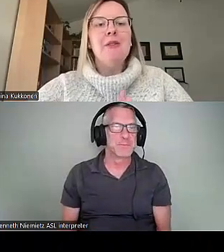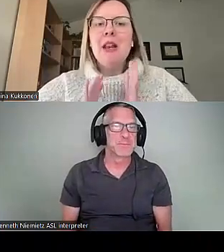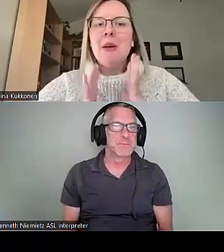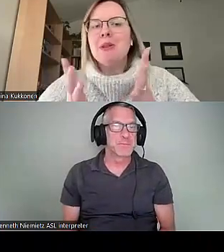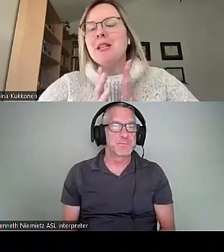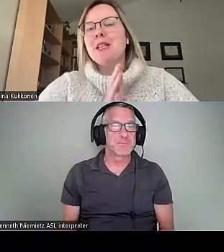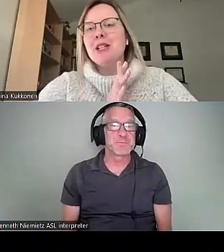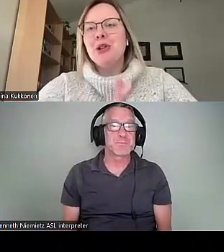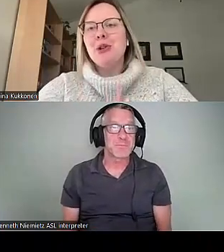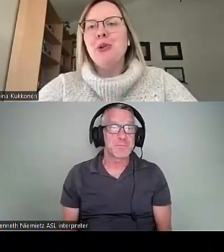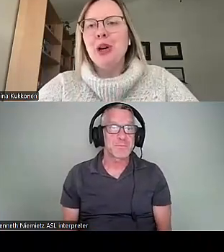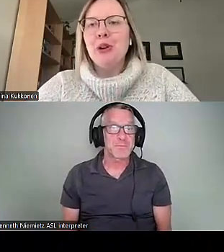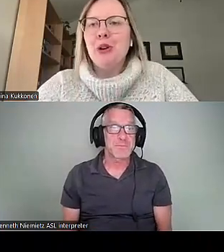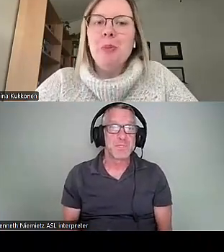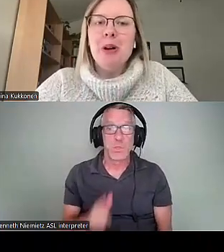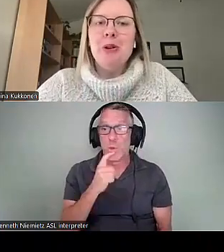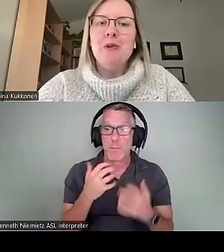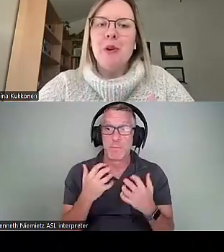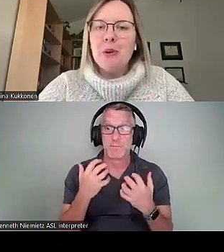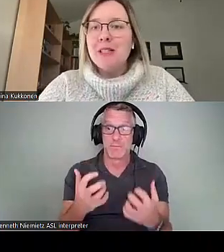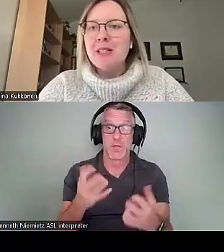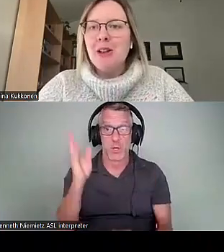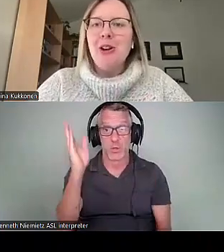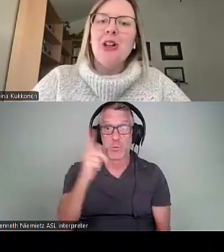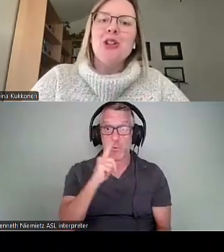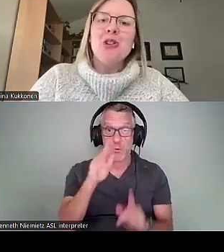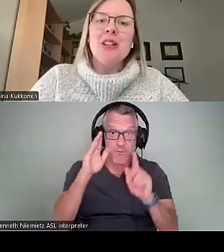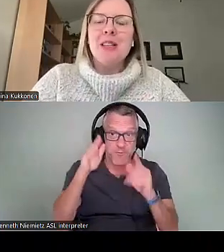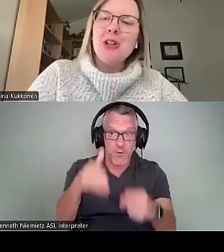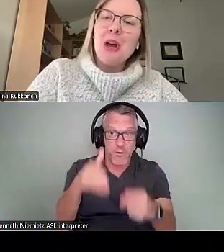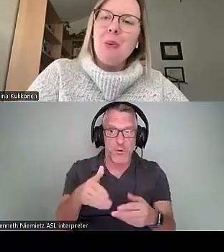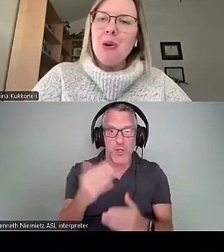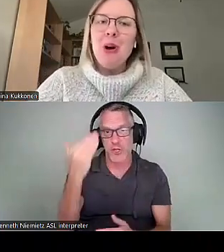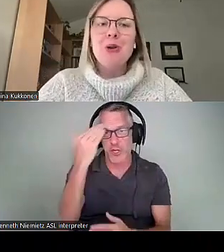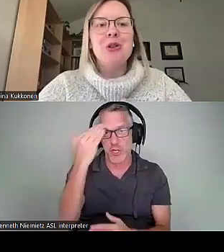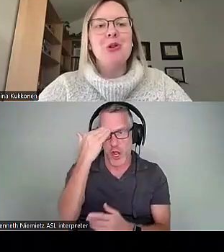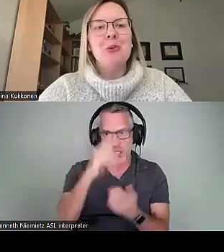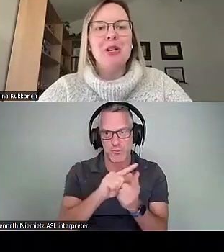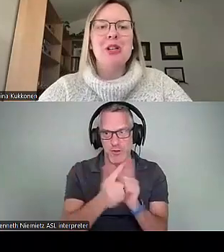Given that I'm presenting to a group whose focus is on knowledge translation, I won't go too much